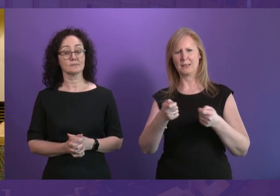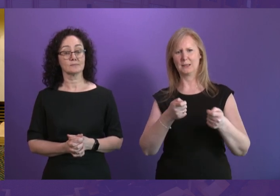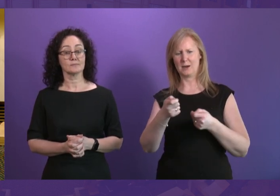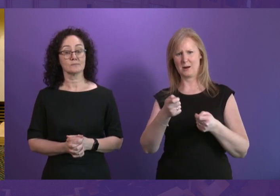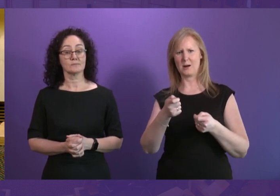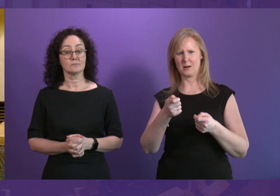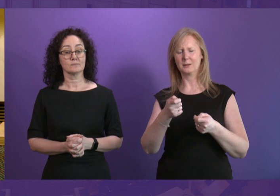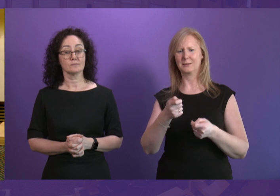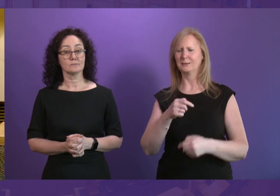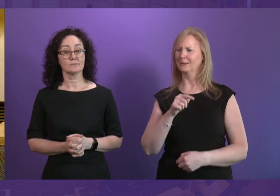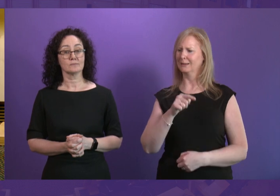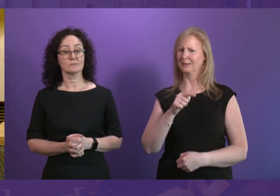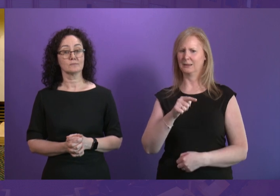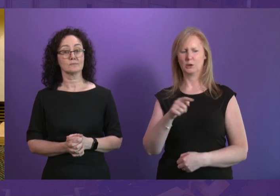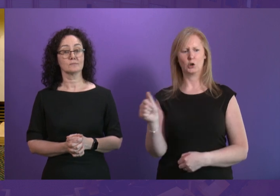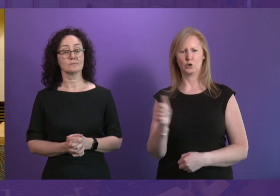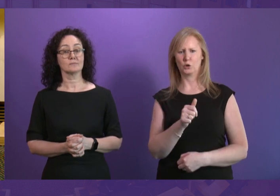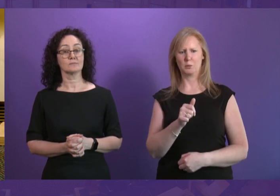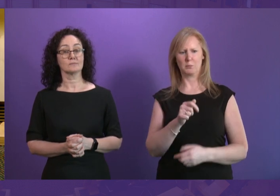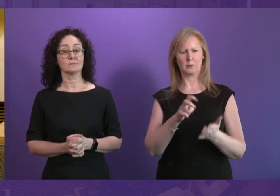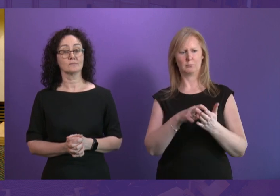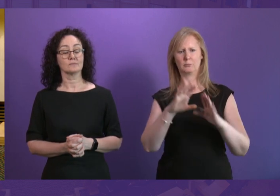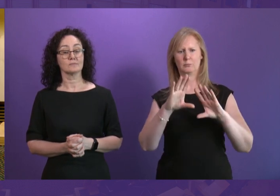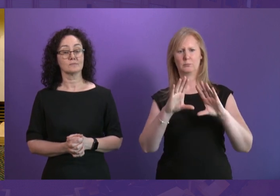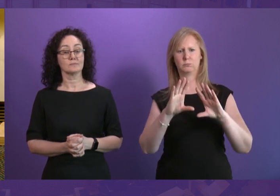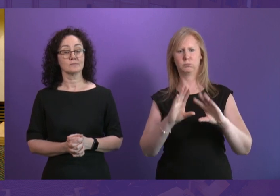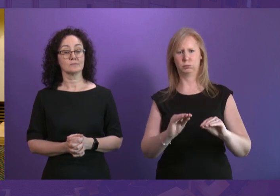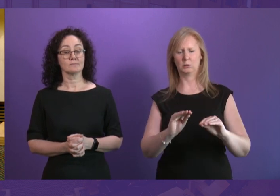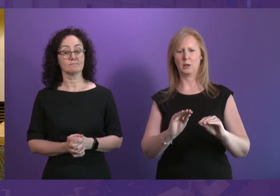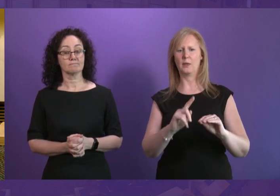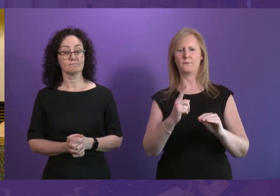that the franchise should be ended at the first break point in the contract?